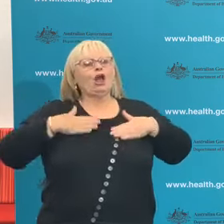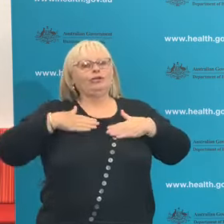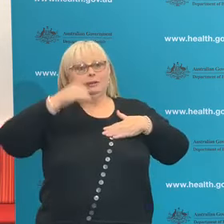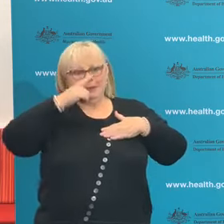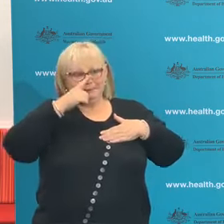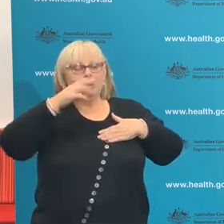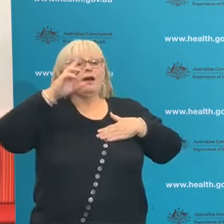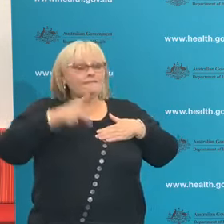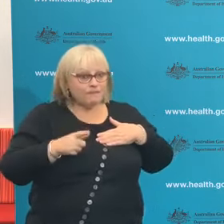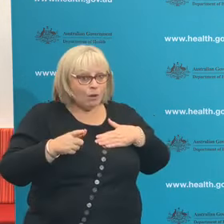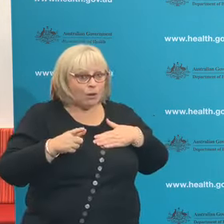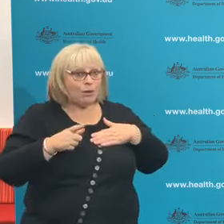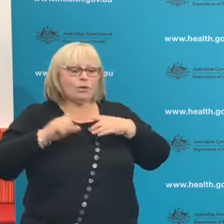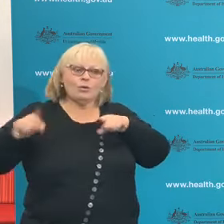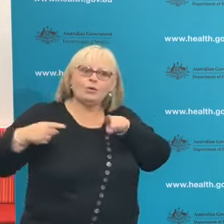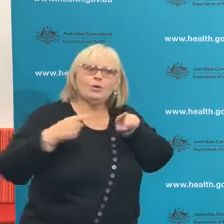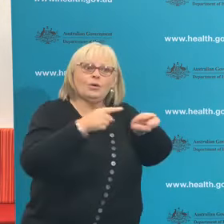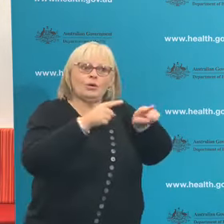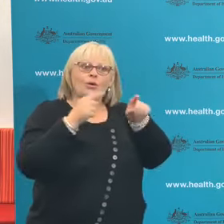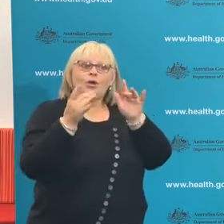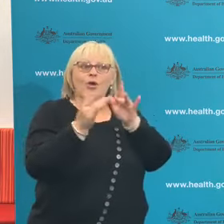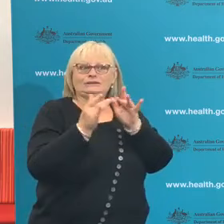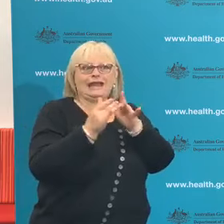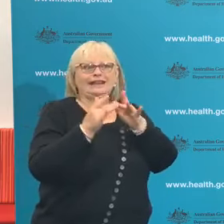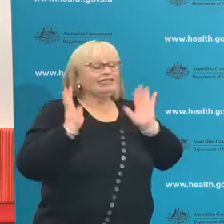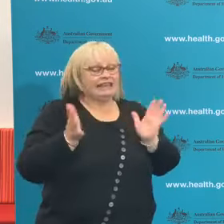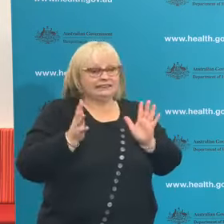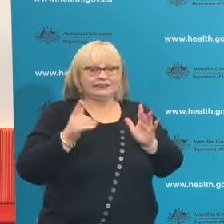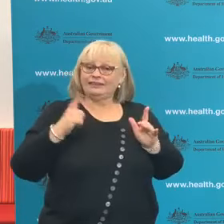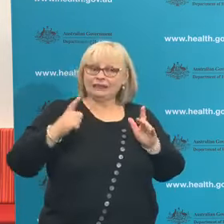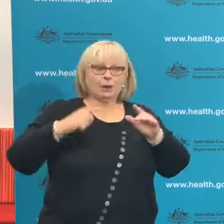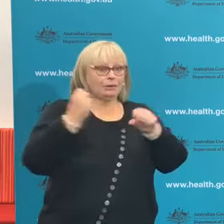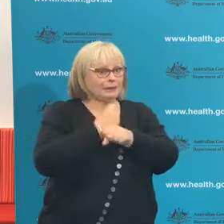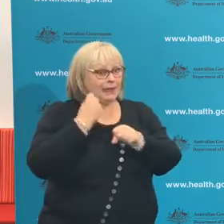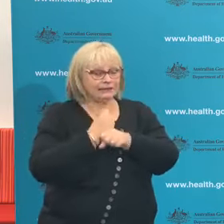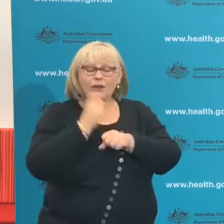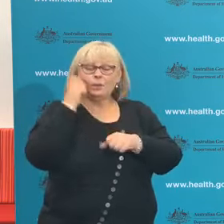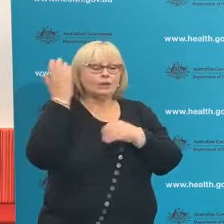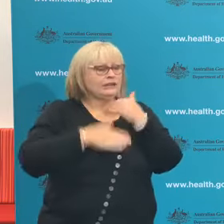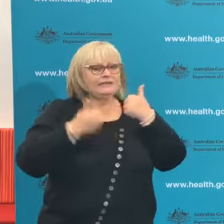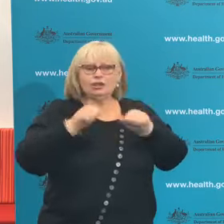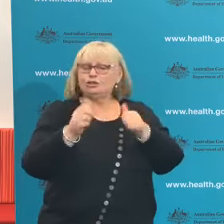purposes of contact tracing. That's what it's for, it will never be used for any other purpose.